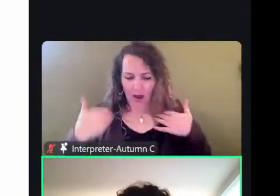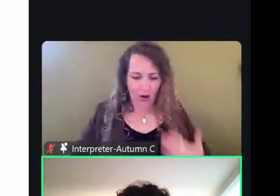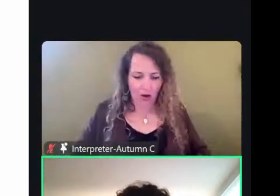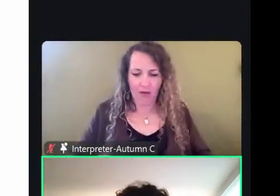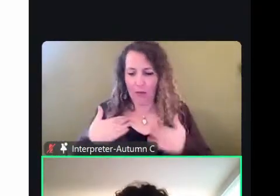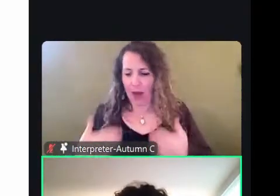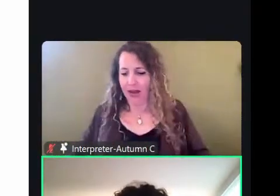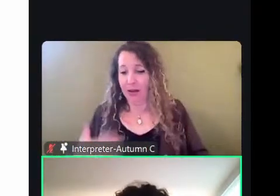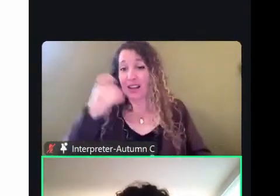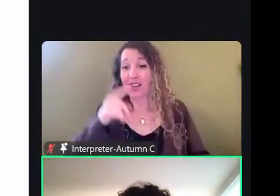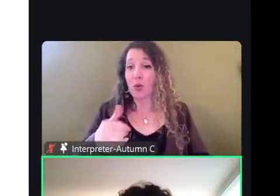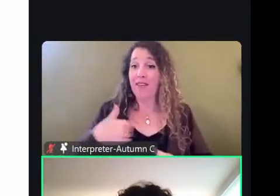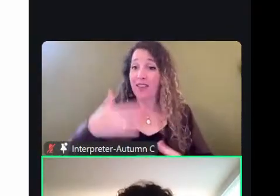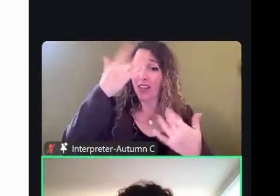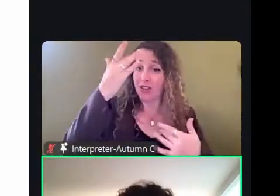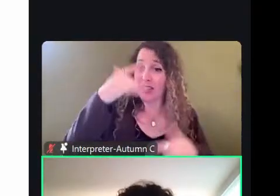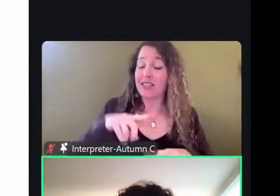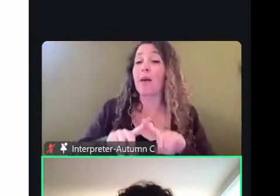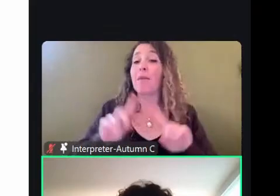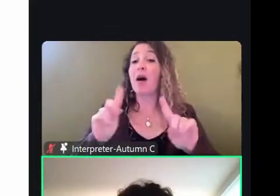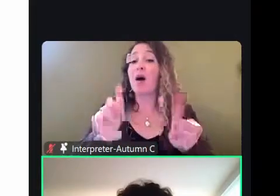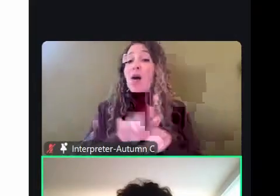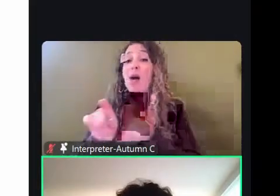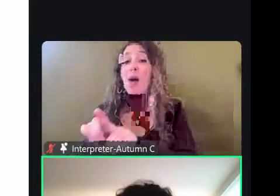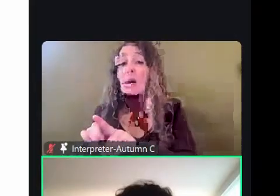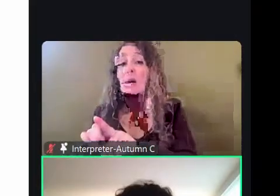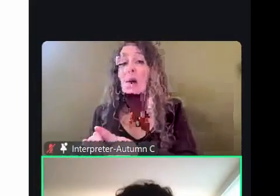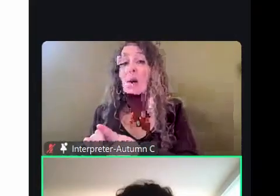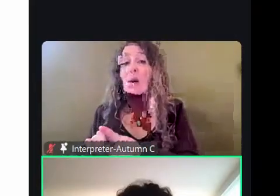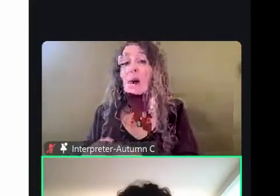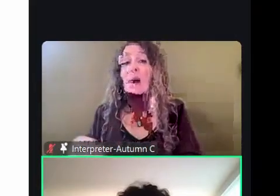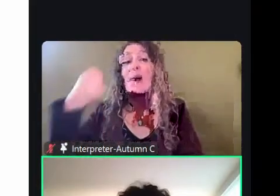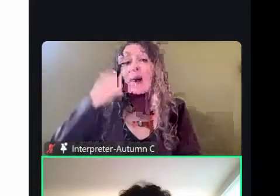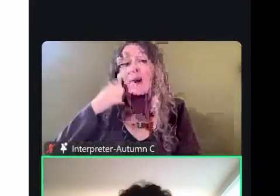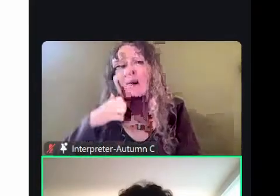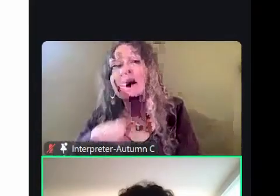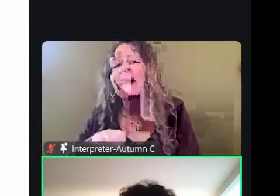and the high degree of daily maintenance and engagement with the